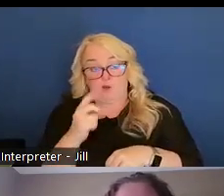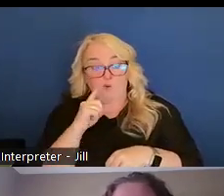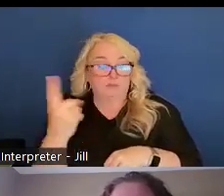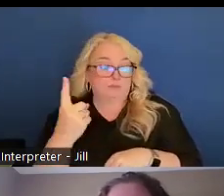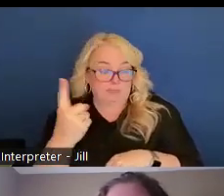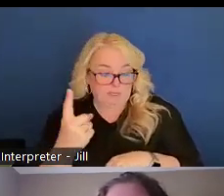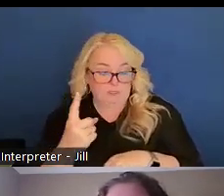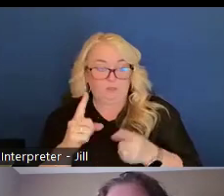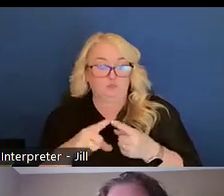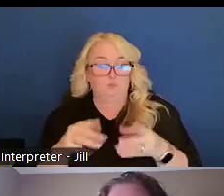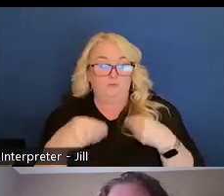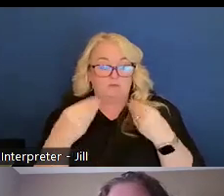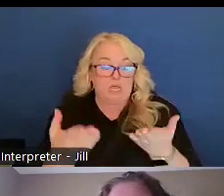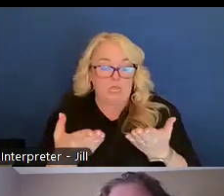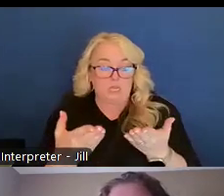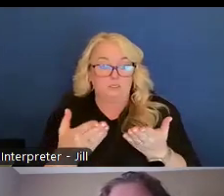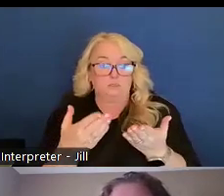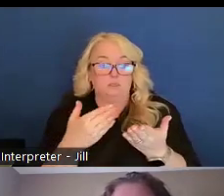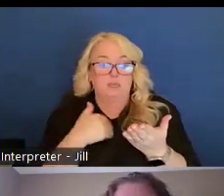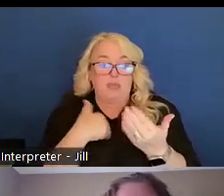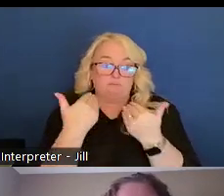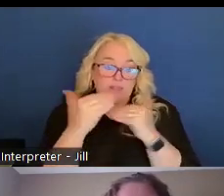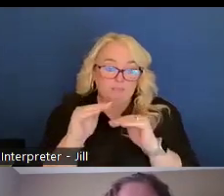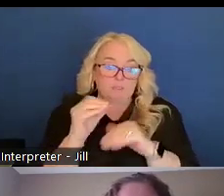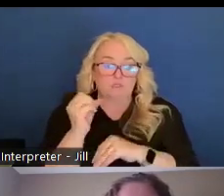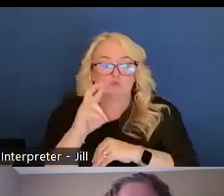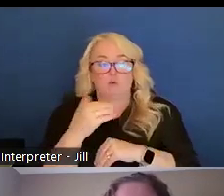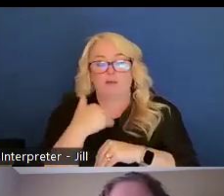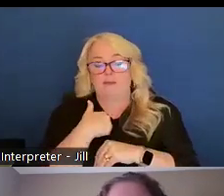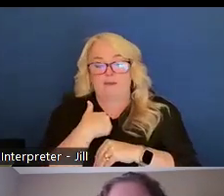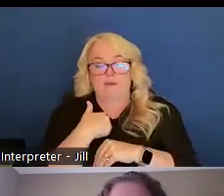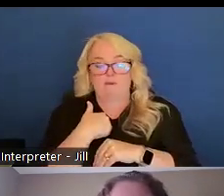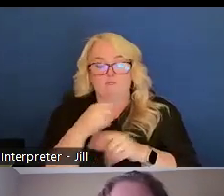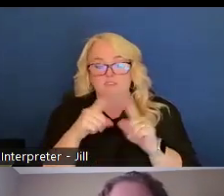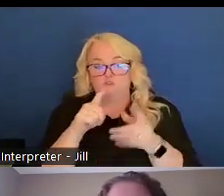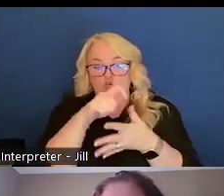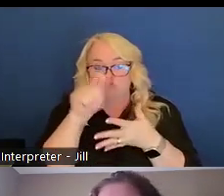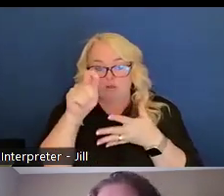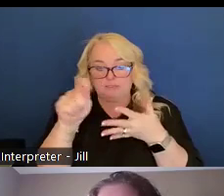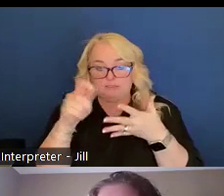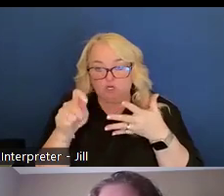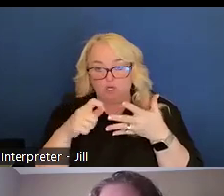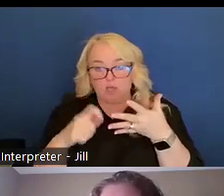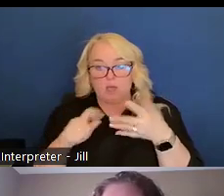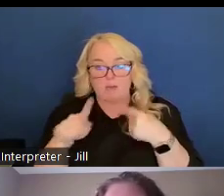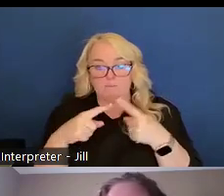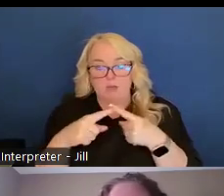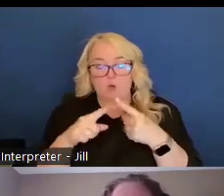is provided by the waiver and have limits on it, or may have criteria about how and when it can be provided, and they don't